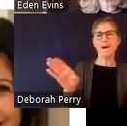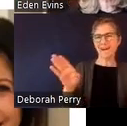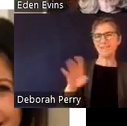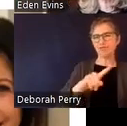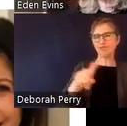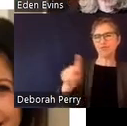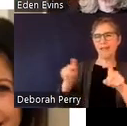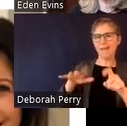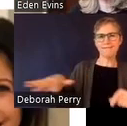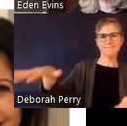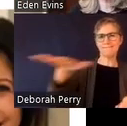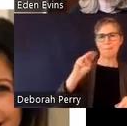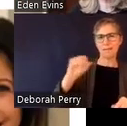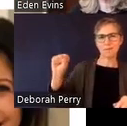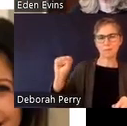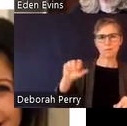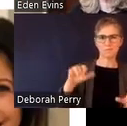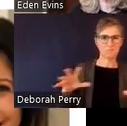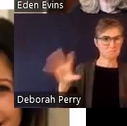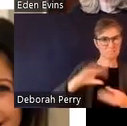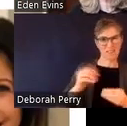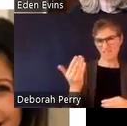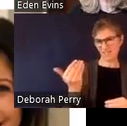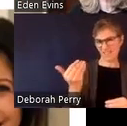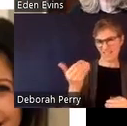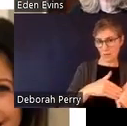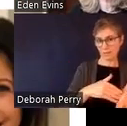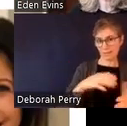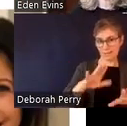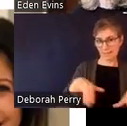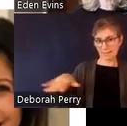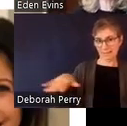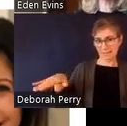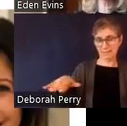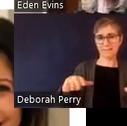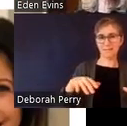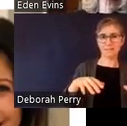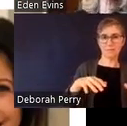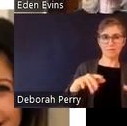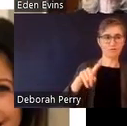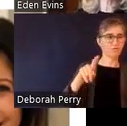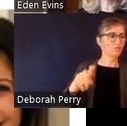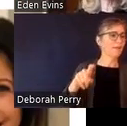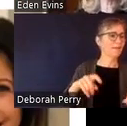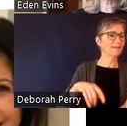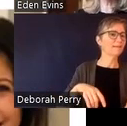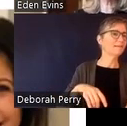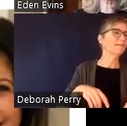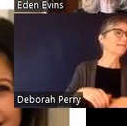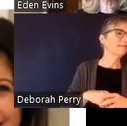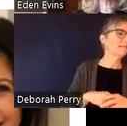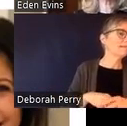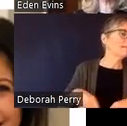So this is in about 15,000 kids that were surveyed in 2023, where we wanted to look at substance use